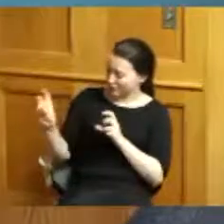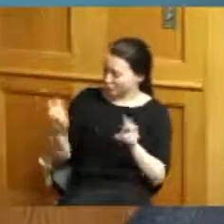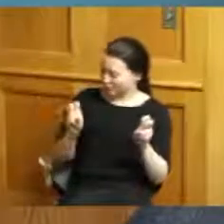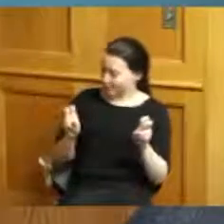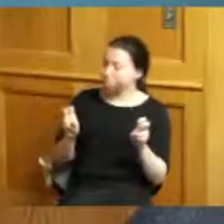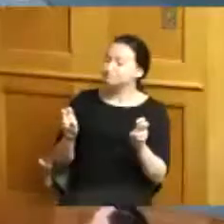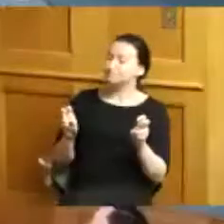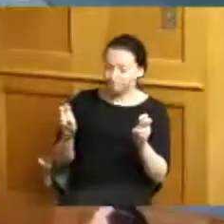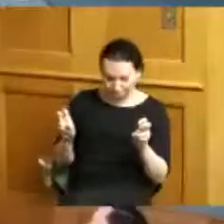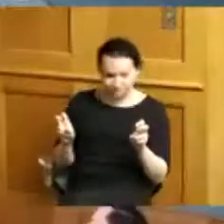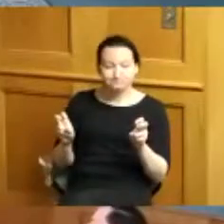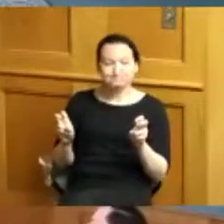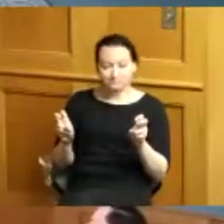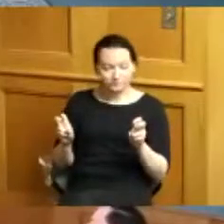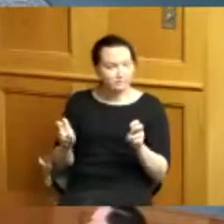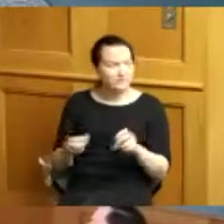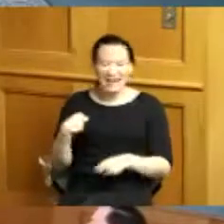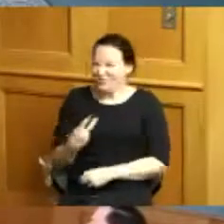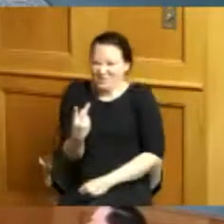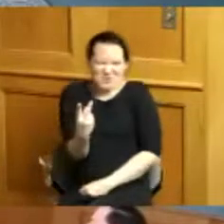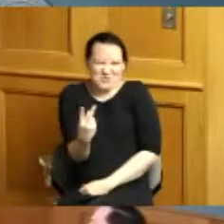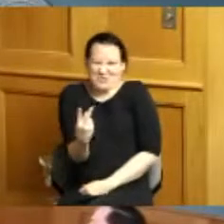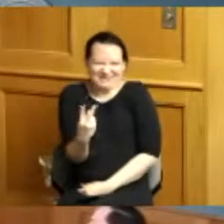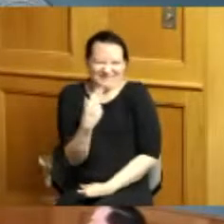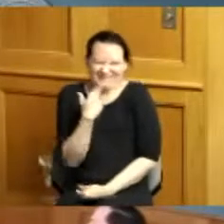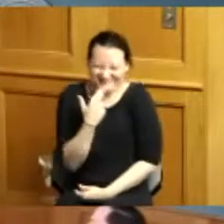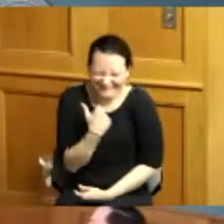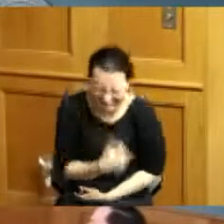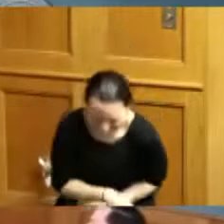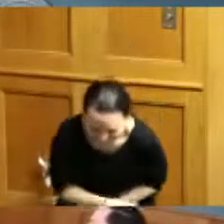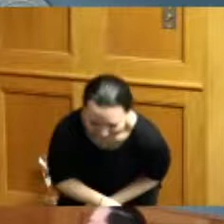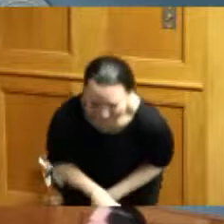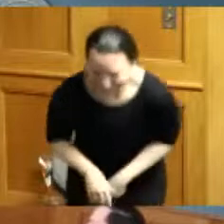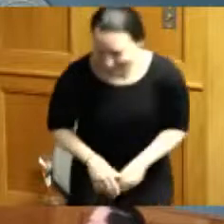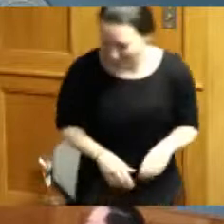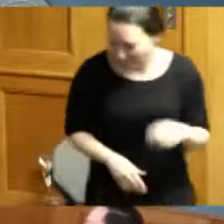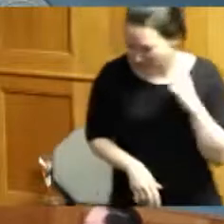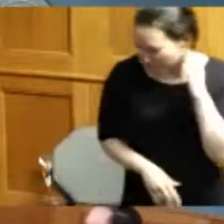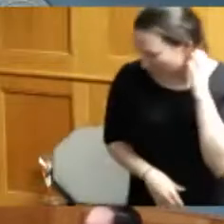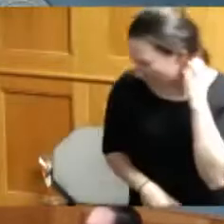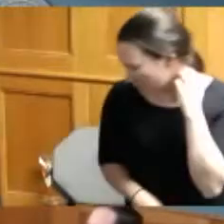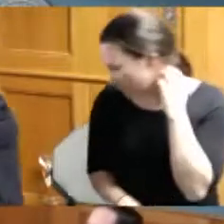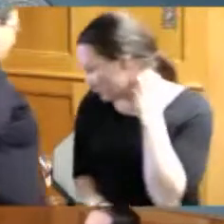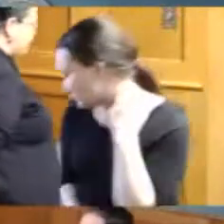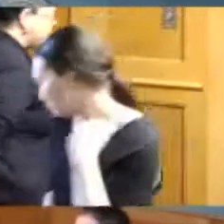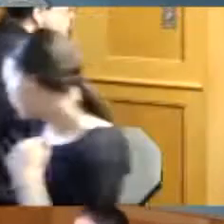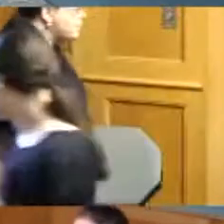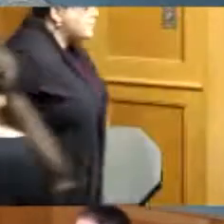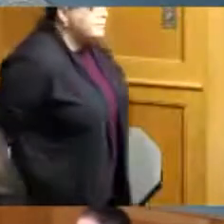live too just two issues got some issues all right I want to start with item number five